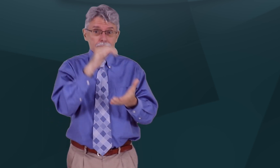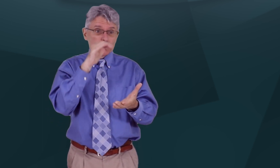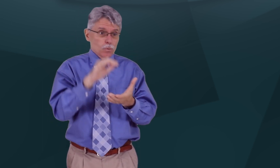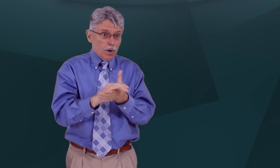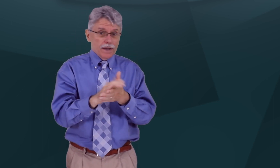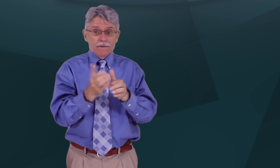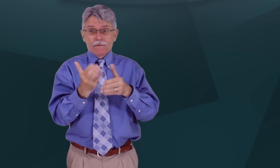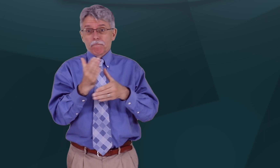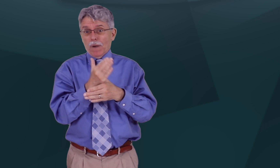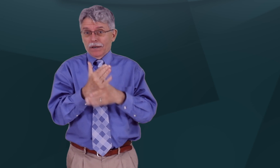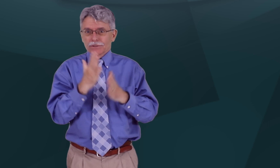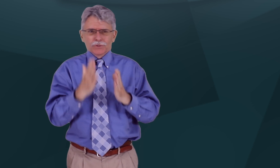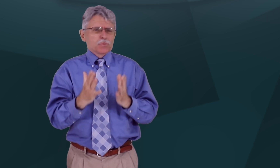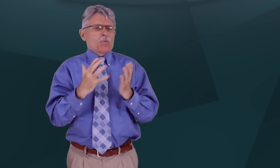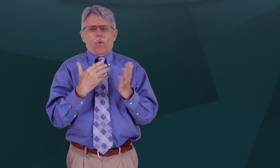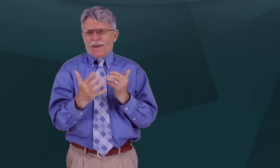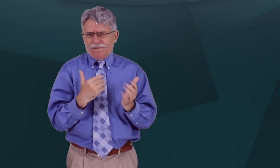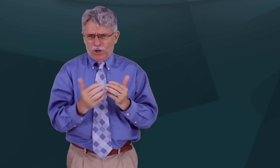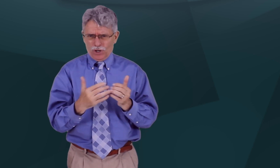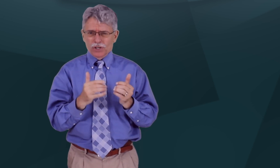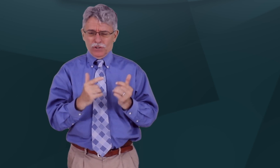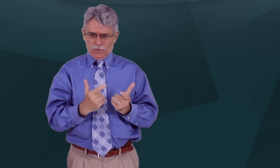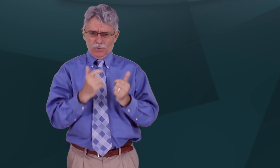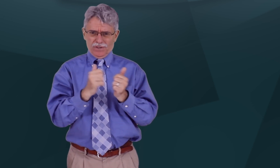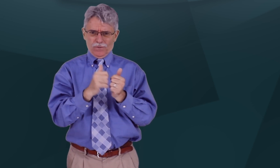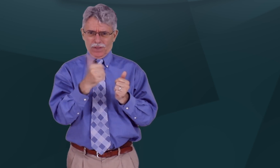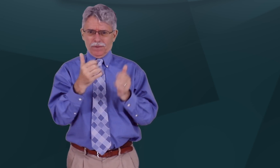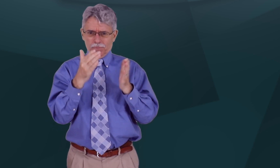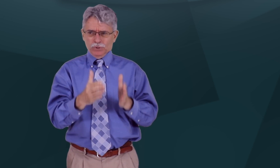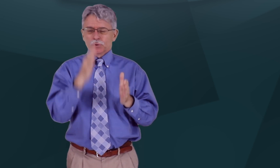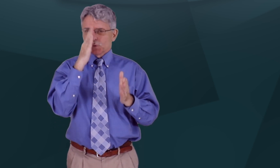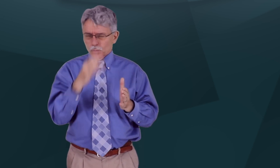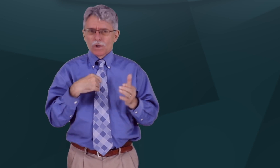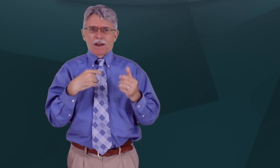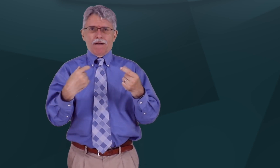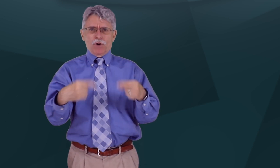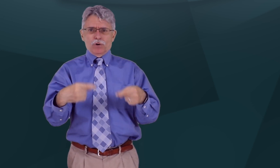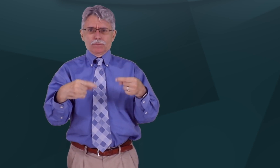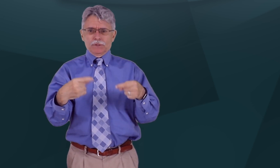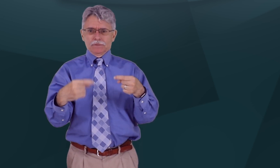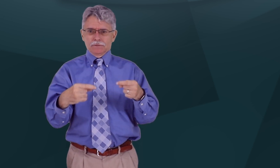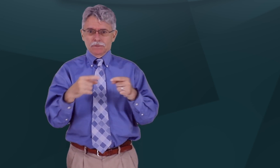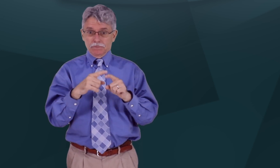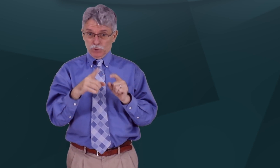husband, wife, partner, whatever. When you live with another person, you're going to have arguments.